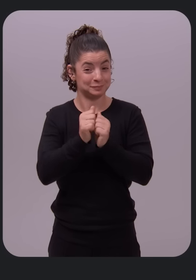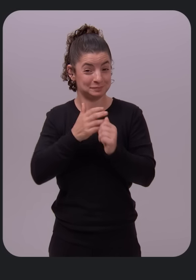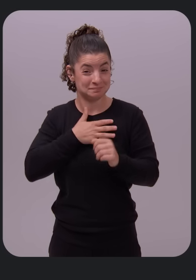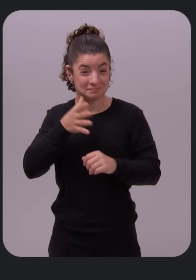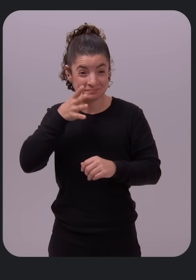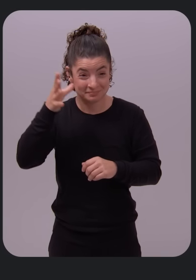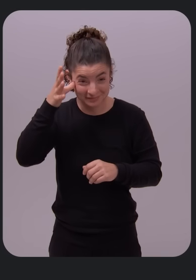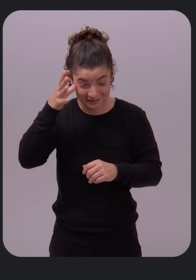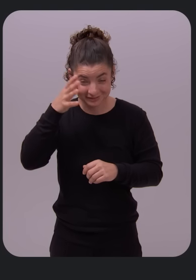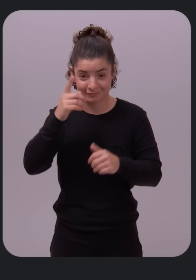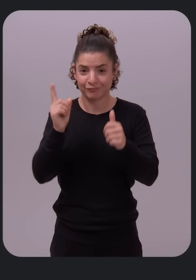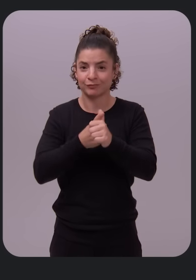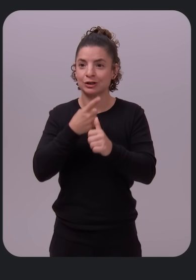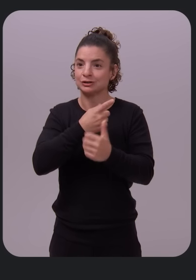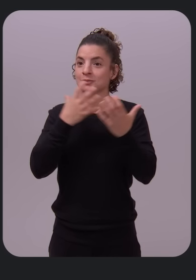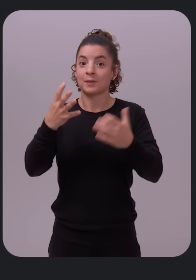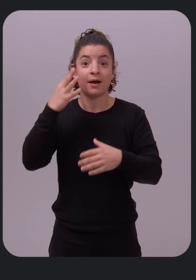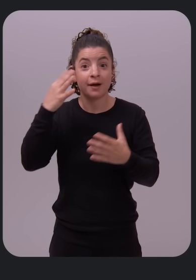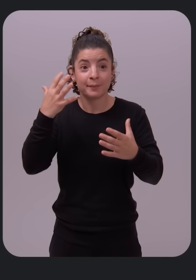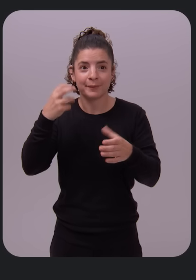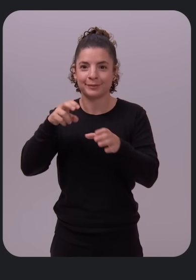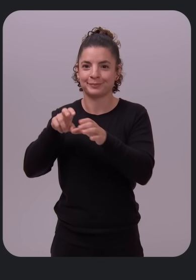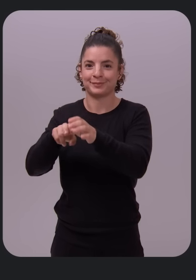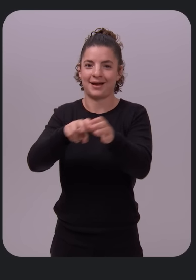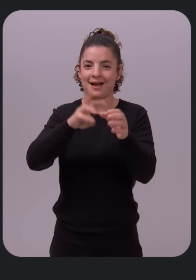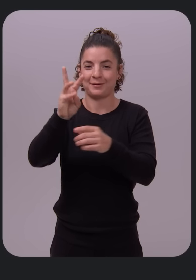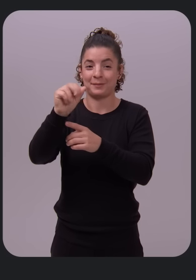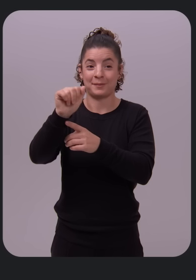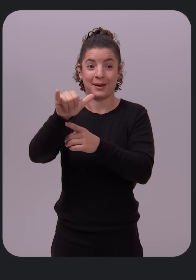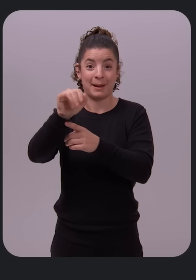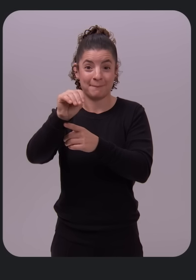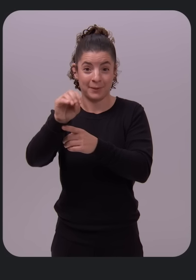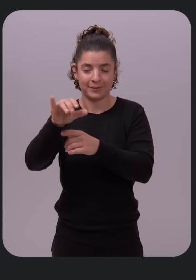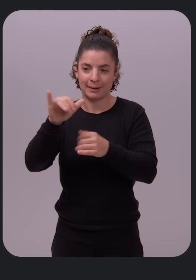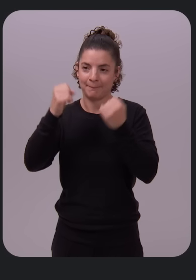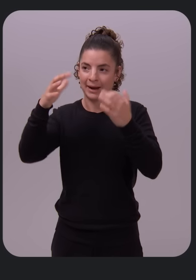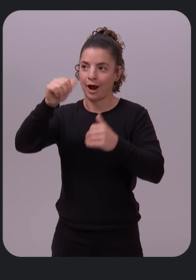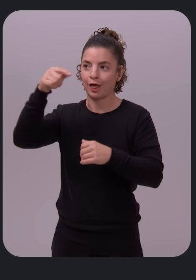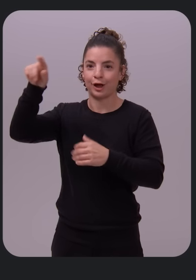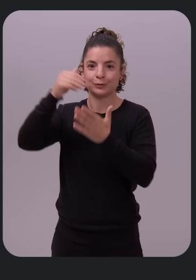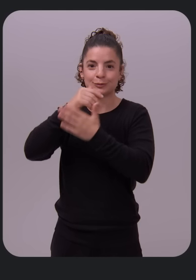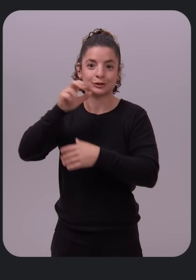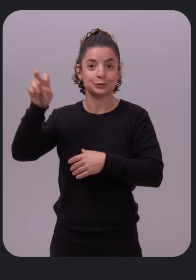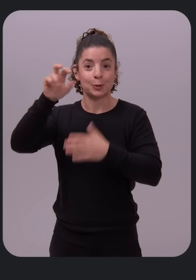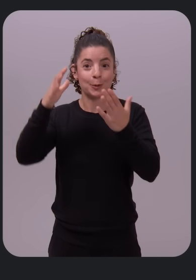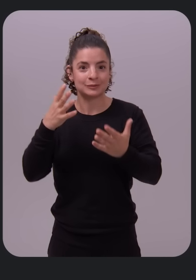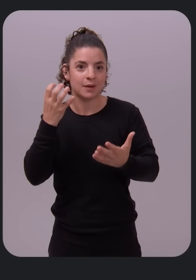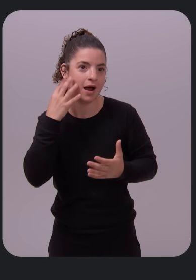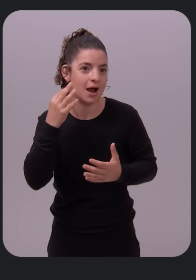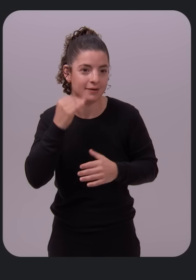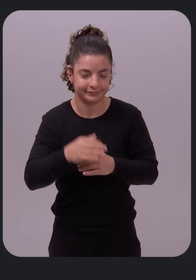The first thing they wanted to do was to ride in a Waymo, like a lot of other tourists. I had taken Waymos before.